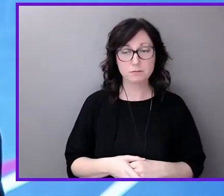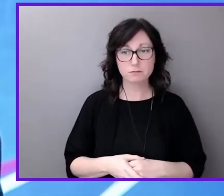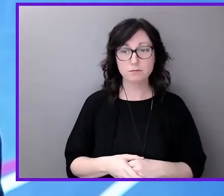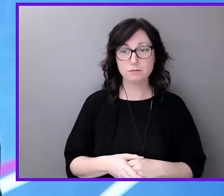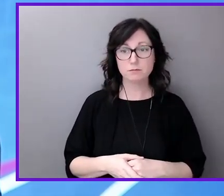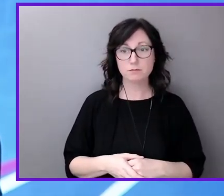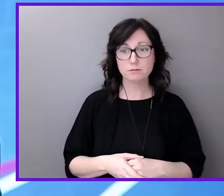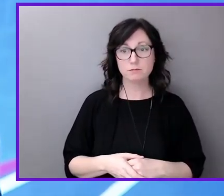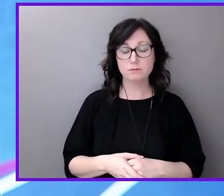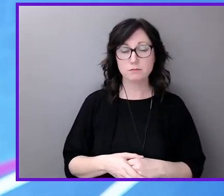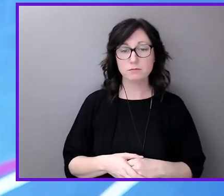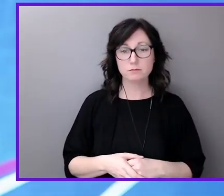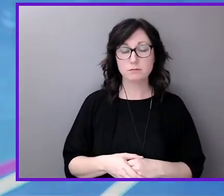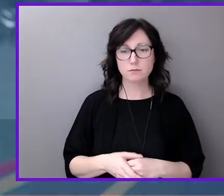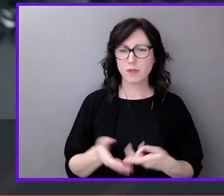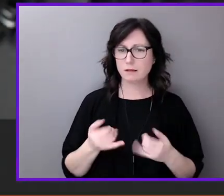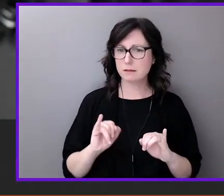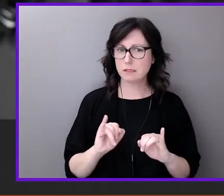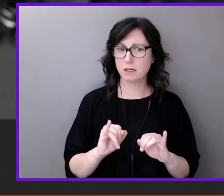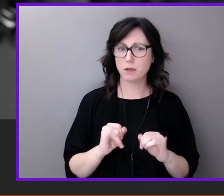There is still a lot to do to decolonize